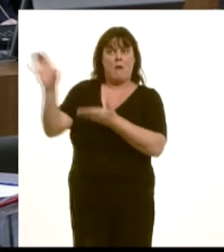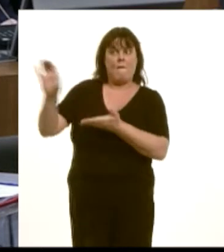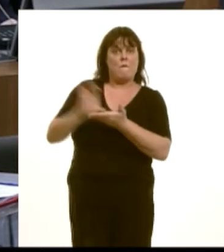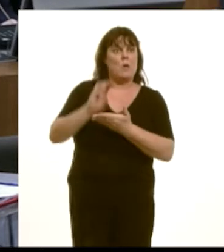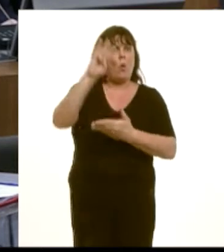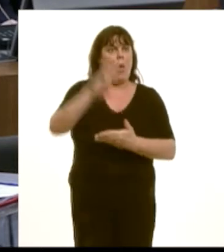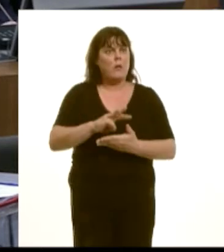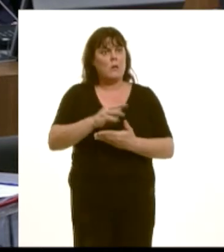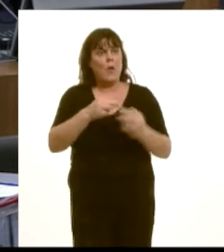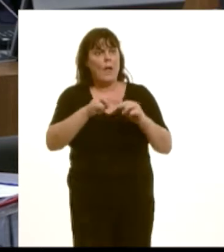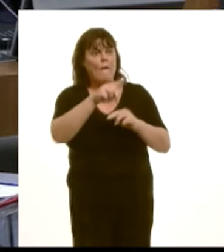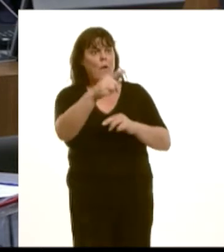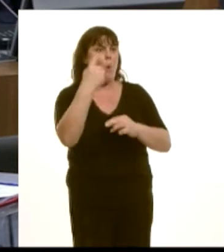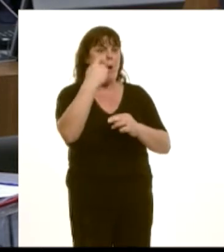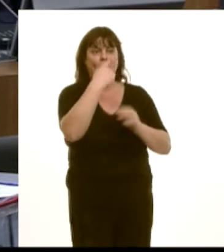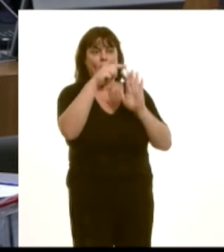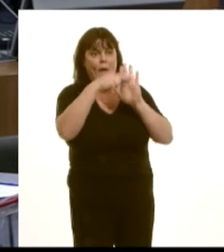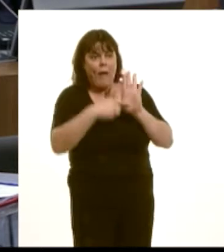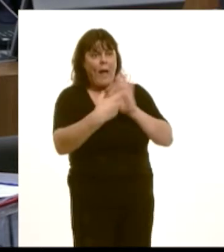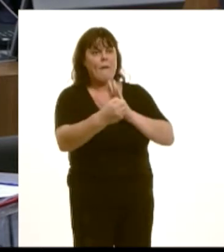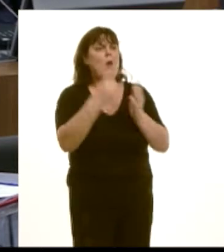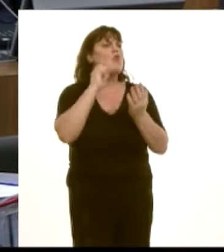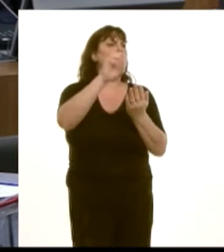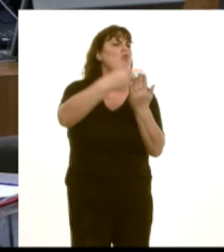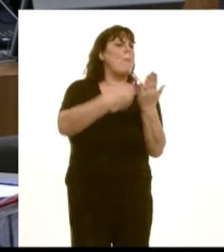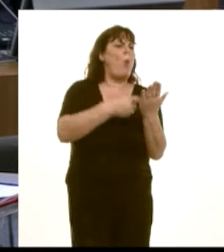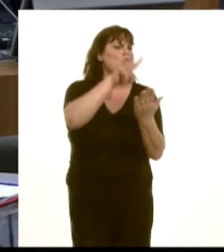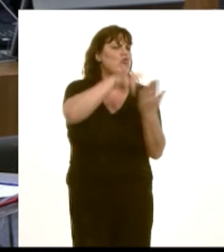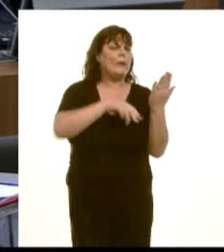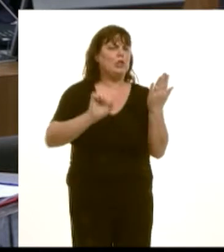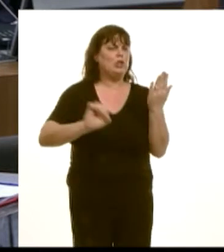Well, I look forward to the letter; I have not seen it yet, but I will study the letter when it